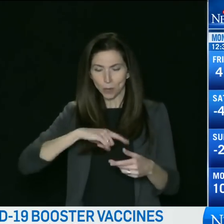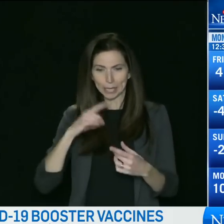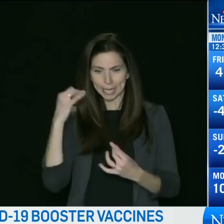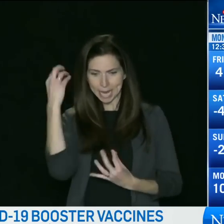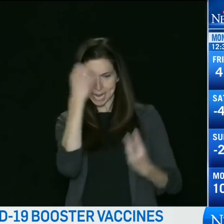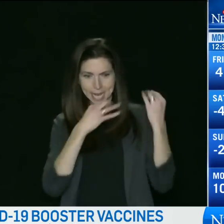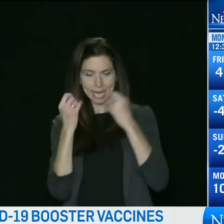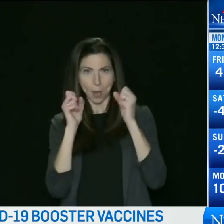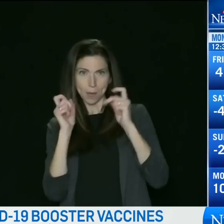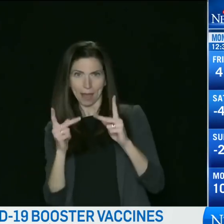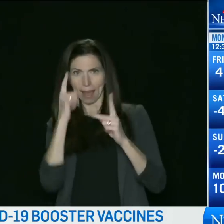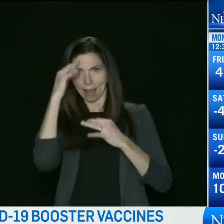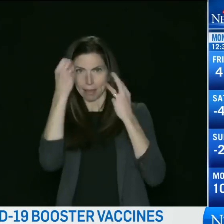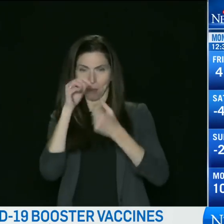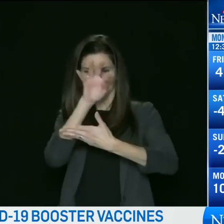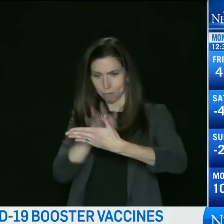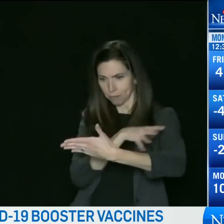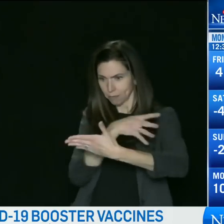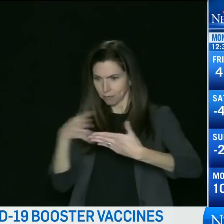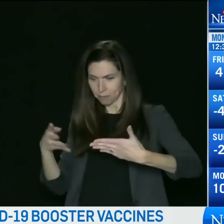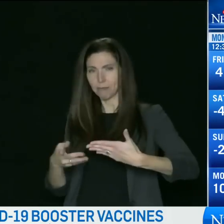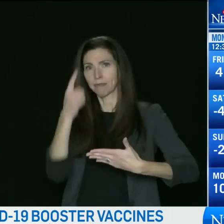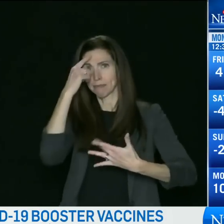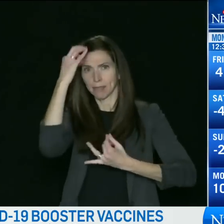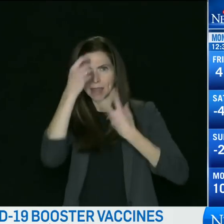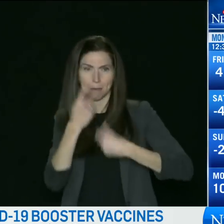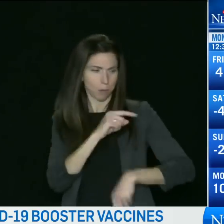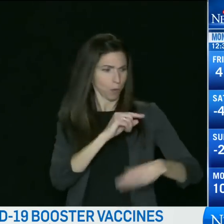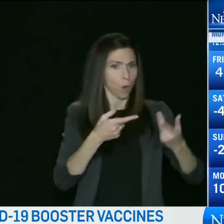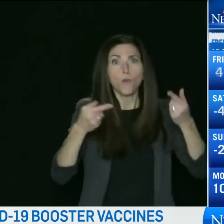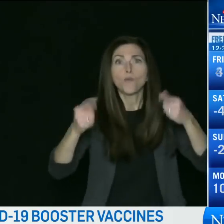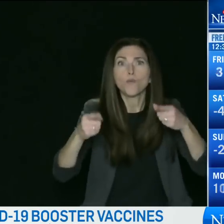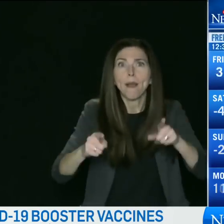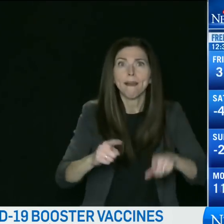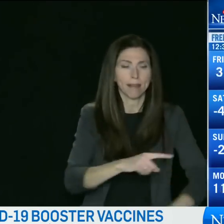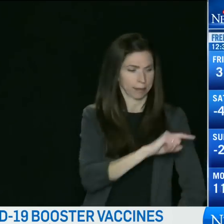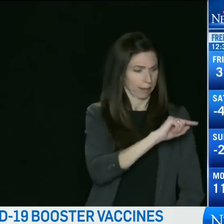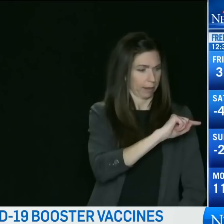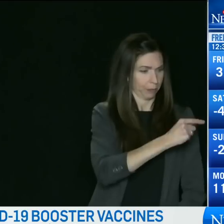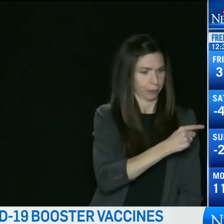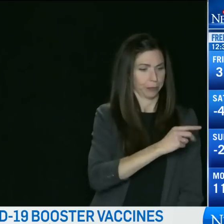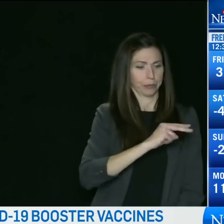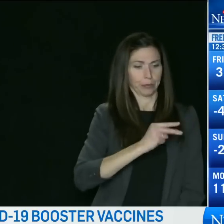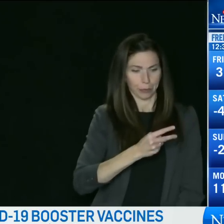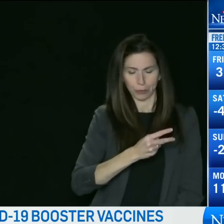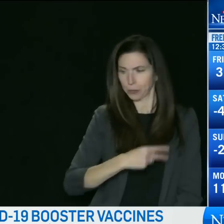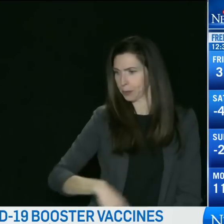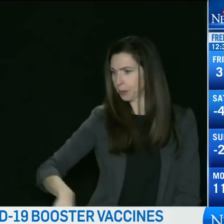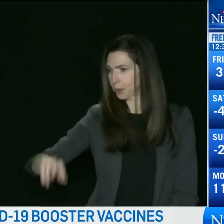SO YOU DON'T ACTUALLY HAVE TIME TO WORK OUT ALL OF THE DIFFERENT